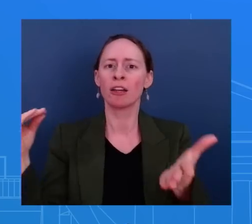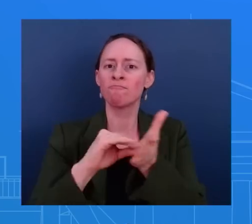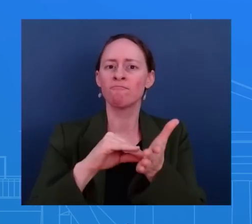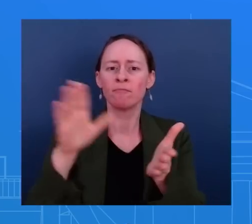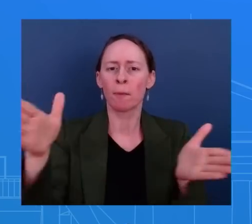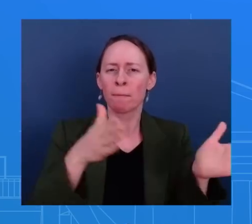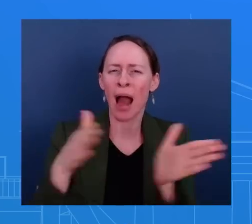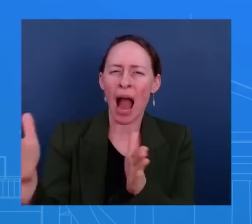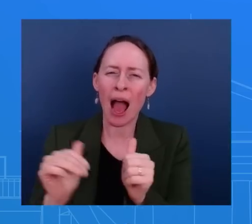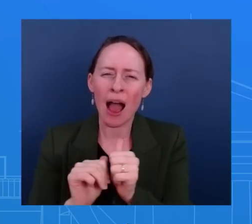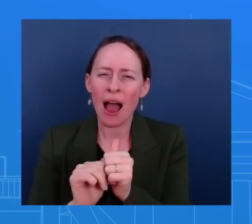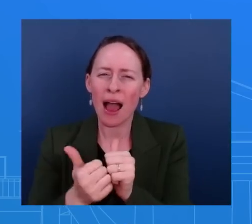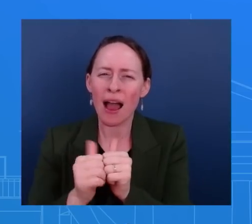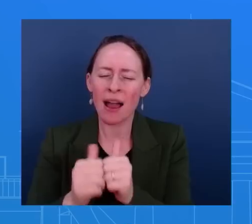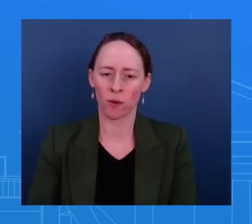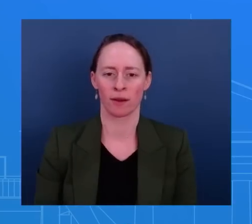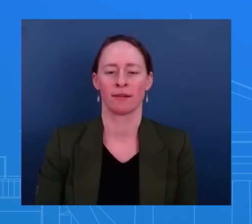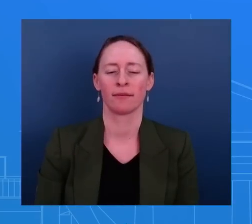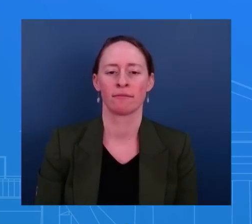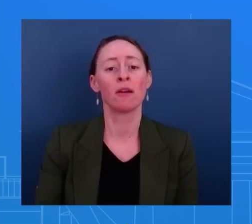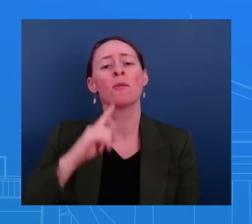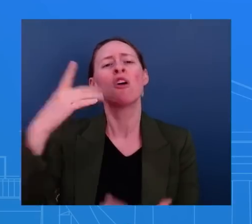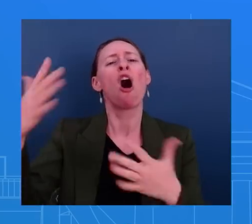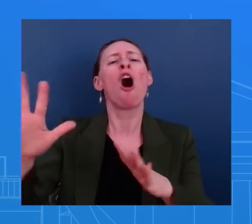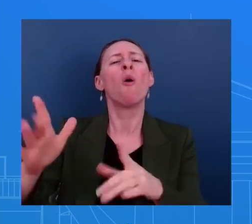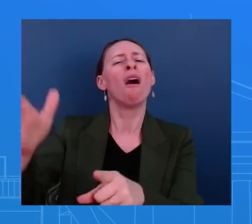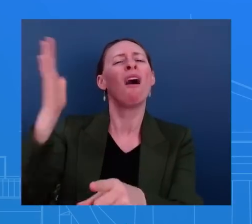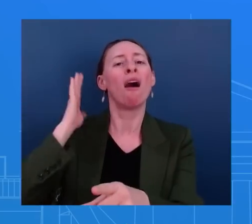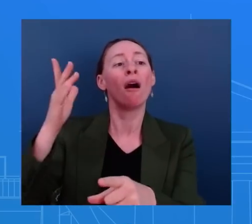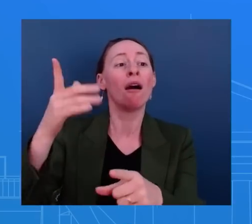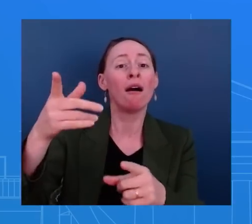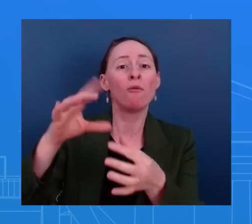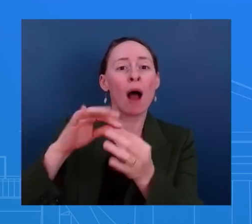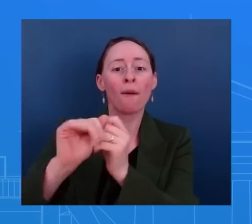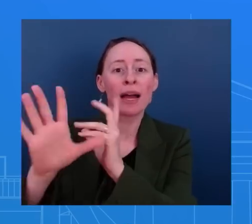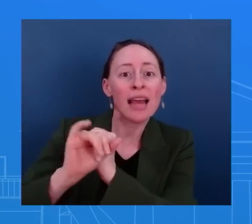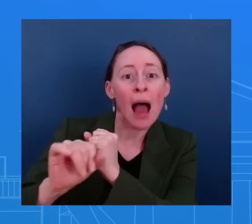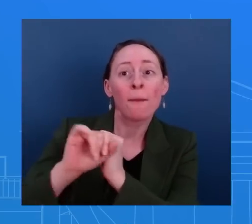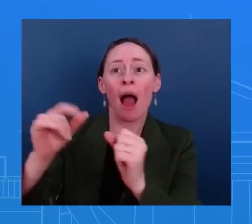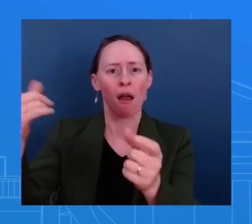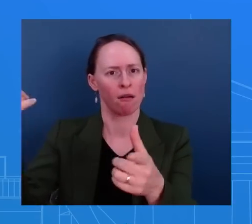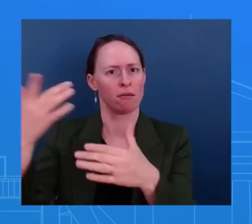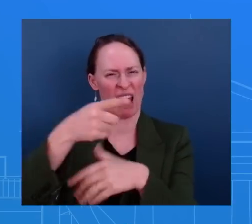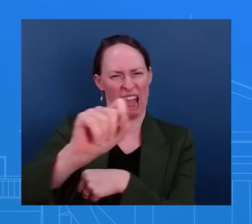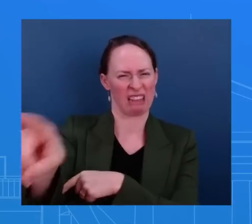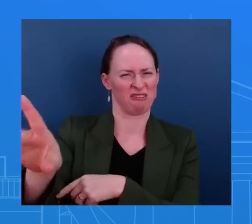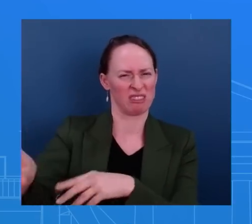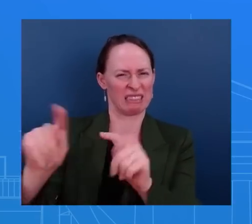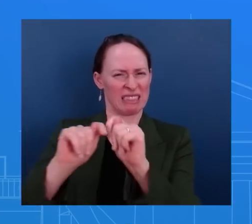I'm sure they can speak more to that. It is not unusual -- right? -- when a campaign goes -- moves forward that they have their --